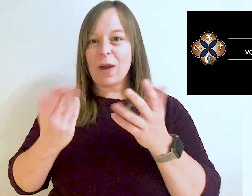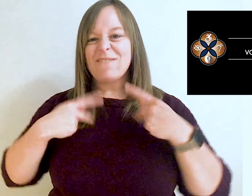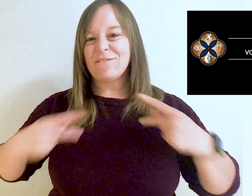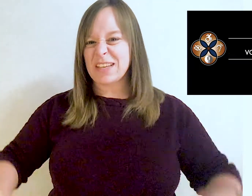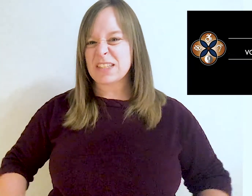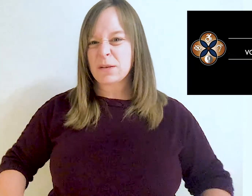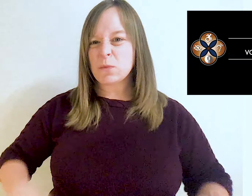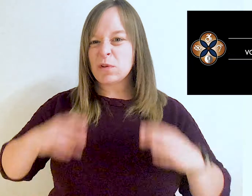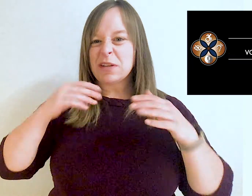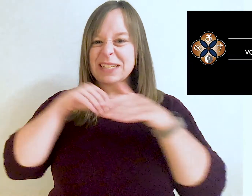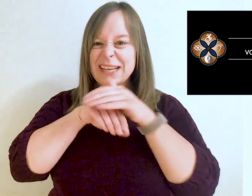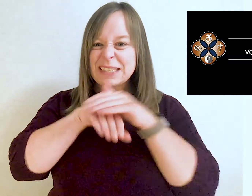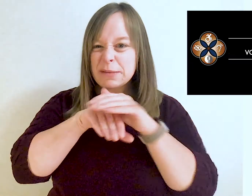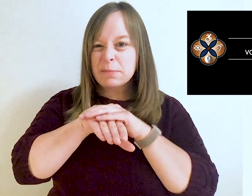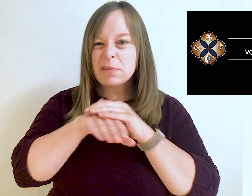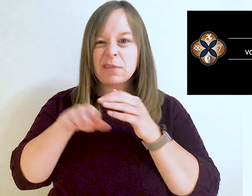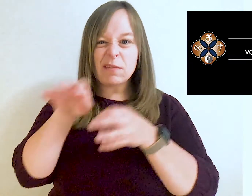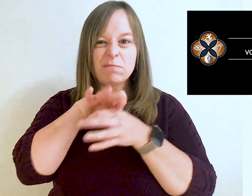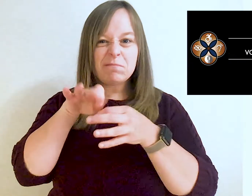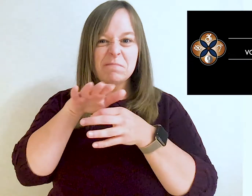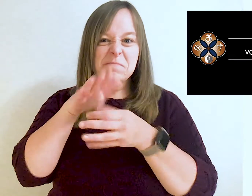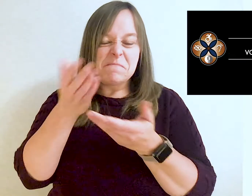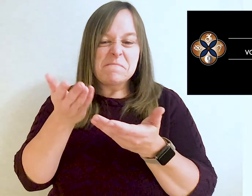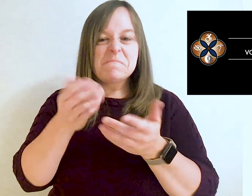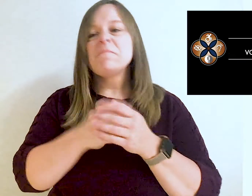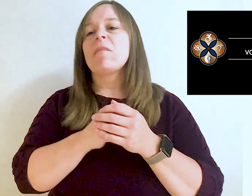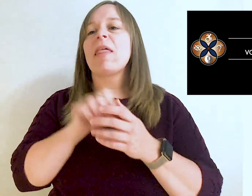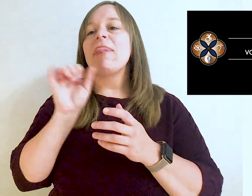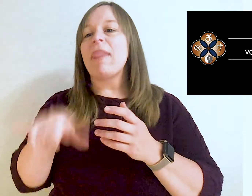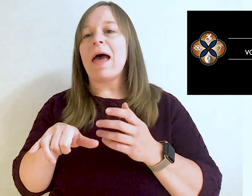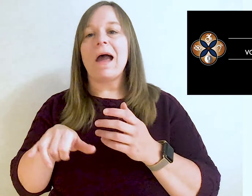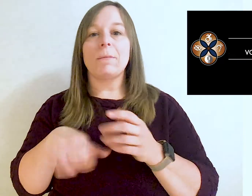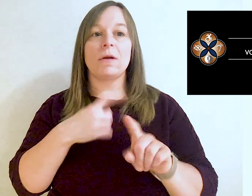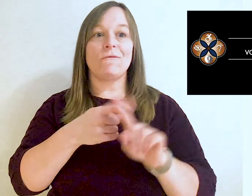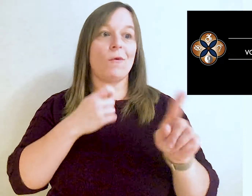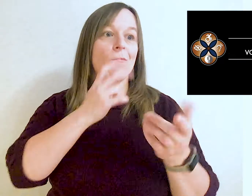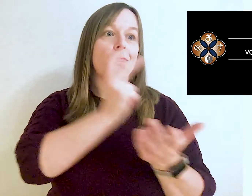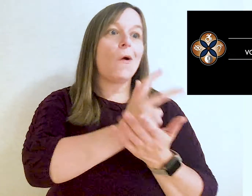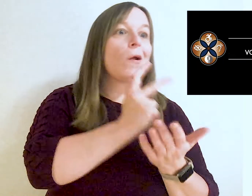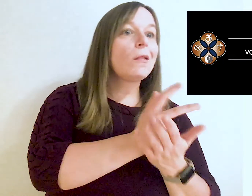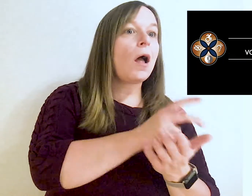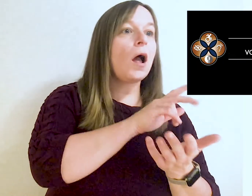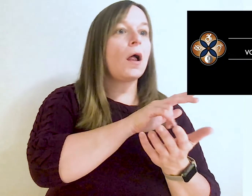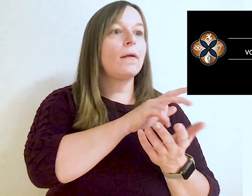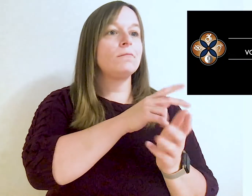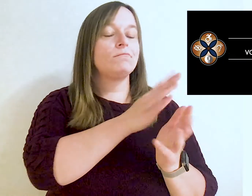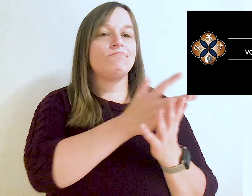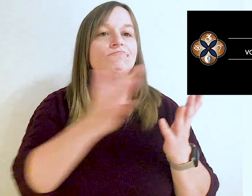physical accessibility of a polling site. And that can be from the parking lot to having a